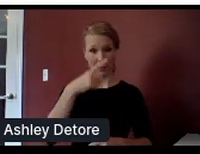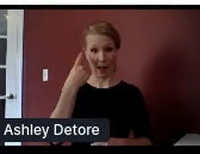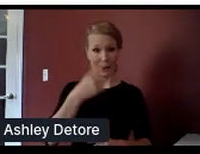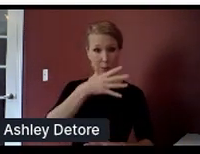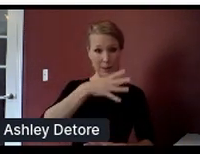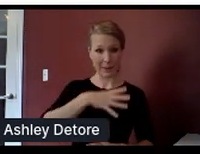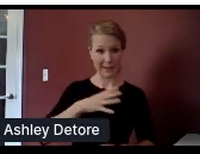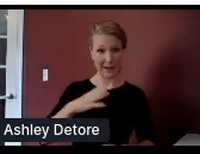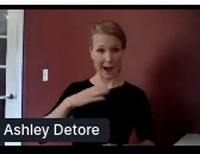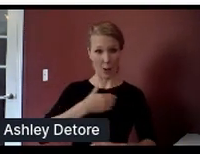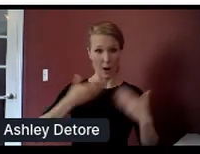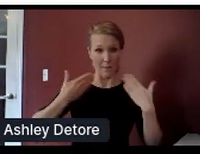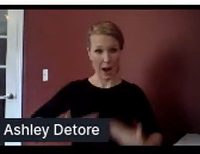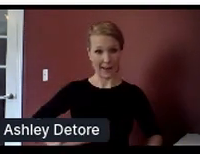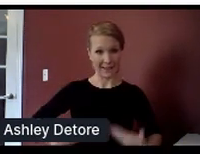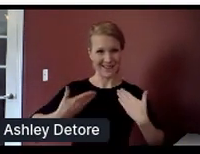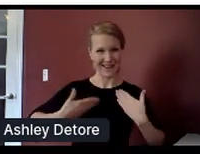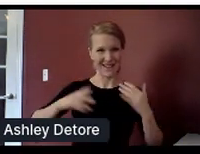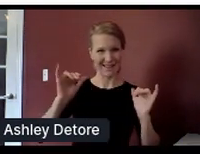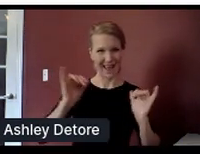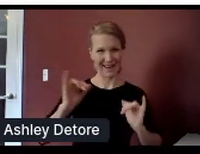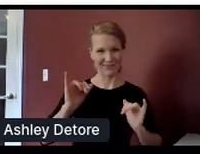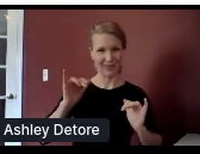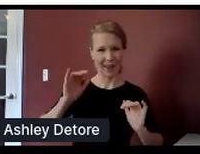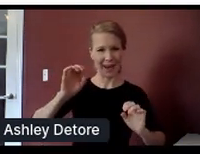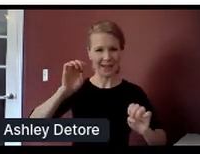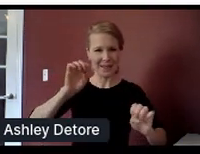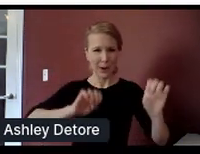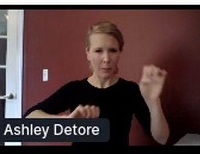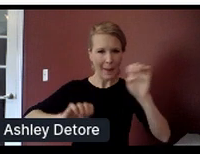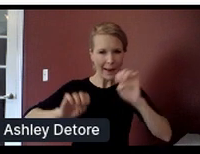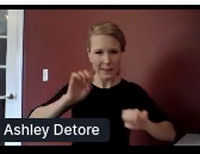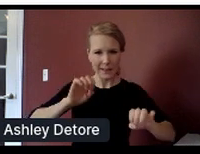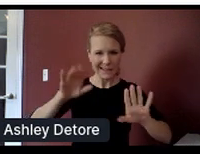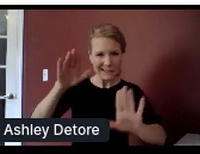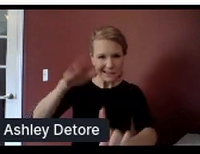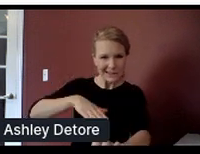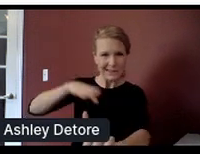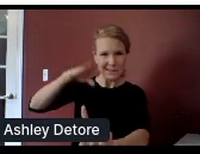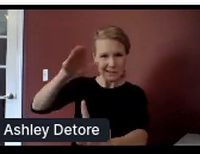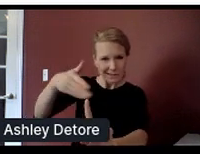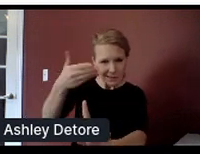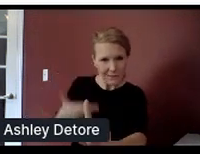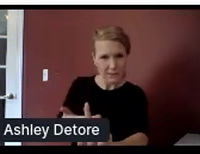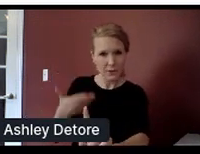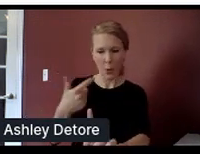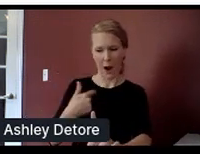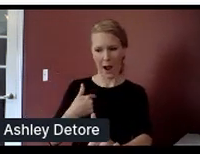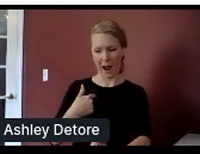As the professional, I realized that my full, authentic Black self was not welcomed--